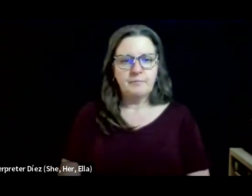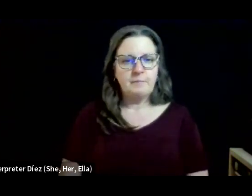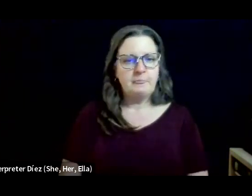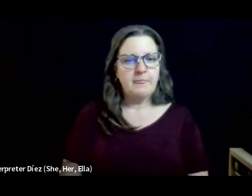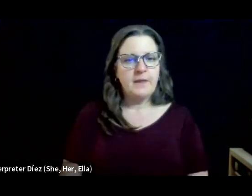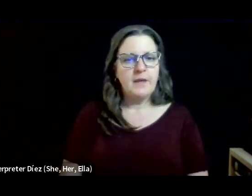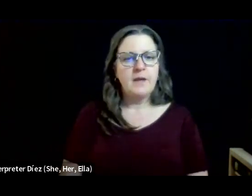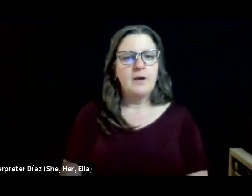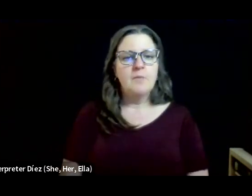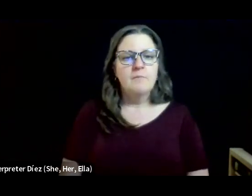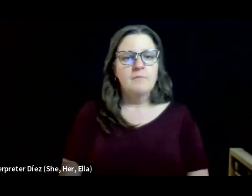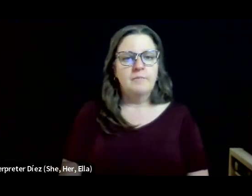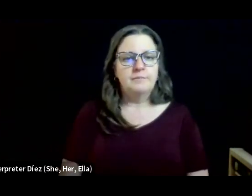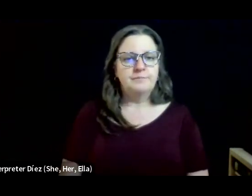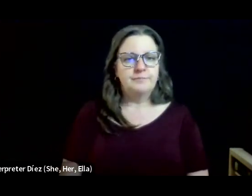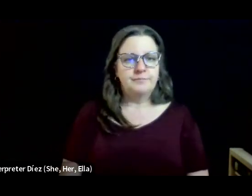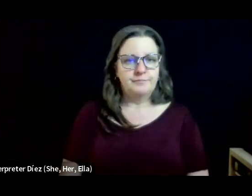sure you approve the invoice before your mother pays it.